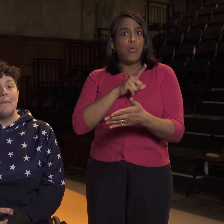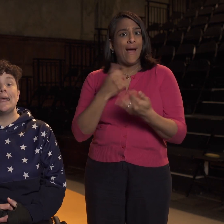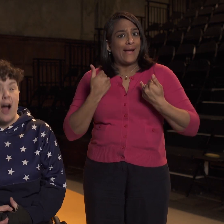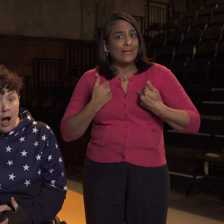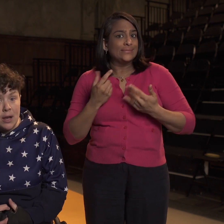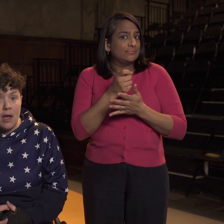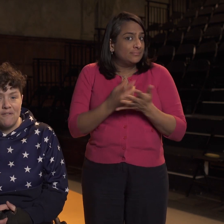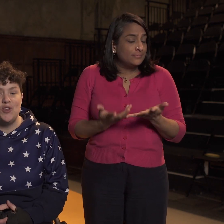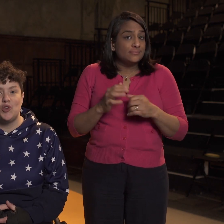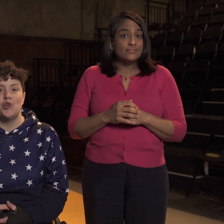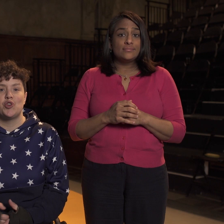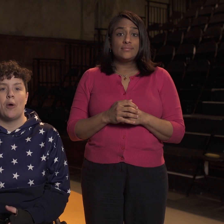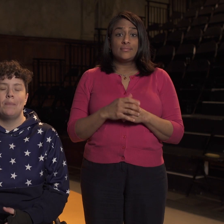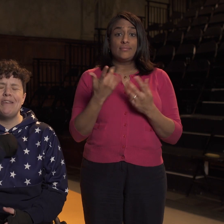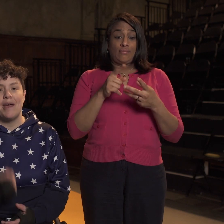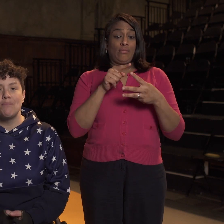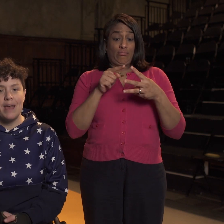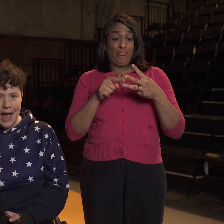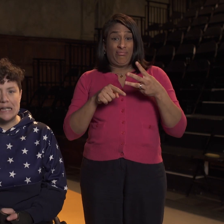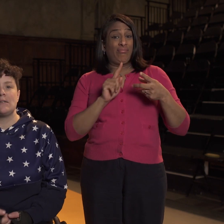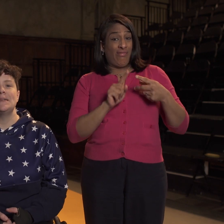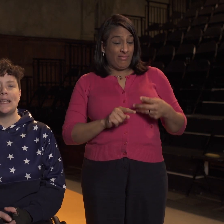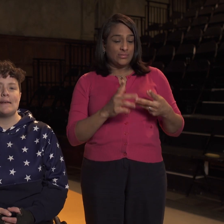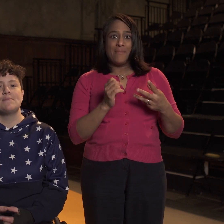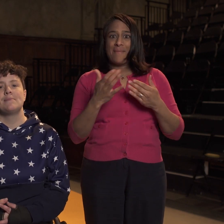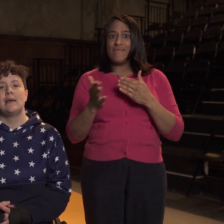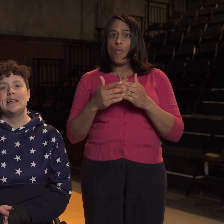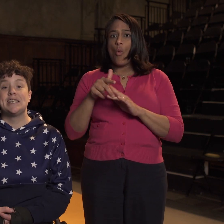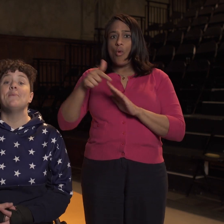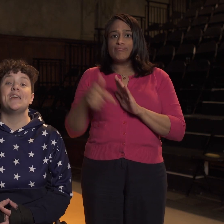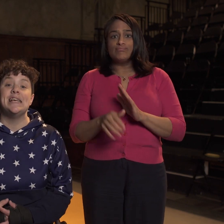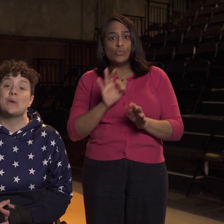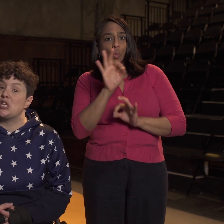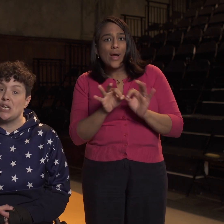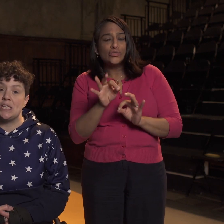Does your condition make it harder for you to do your job? biscuit, cats, biscuit